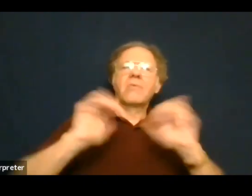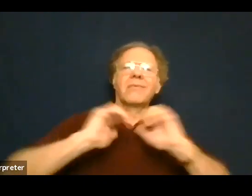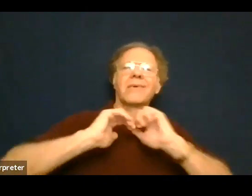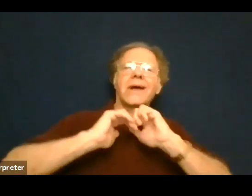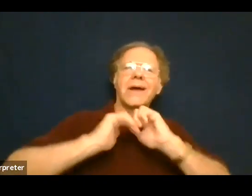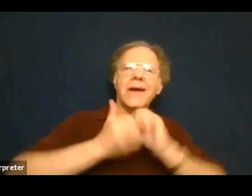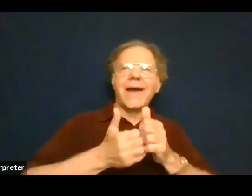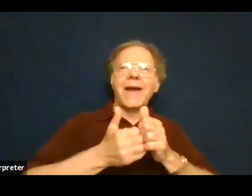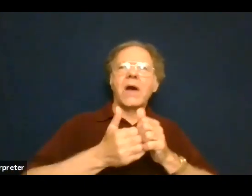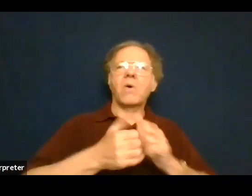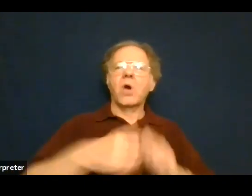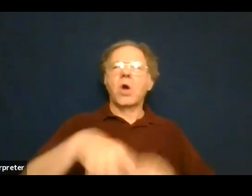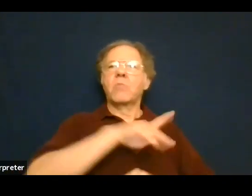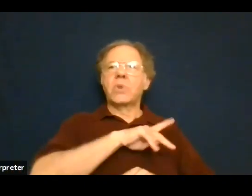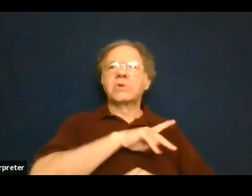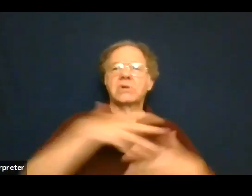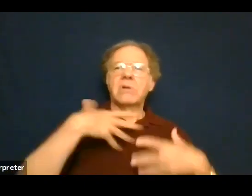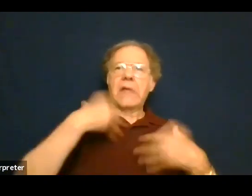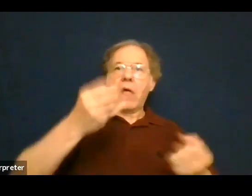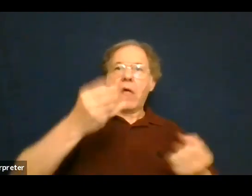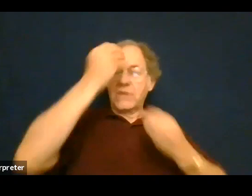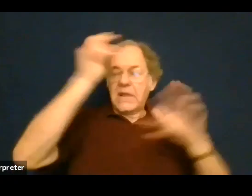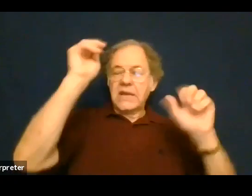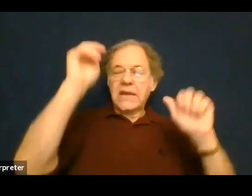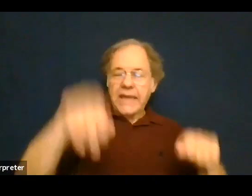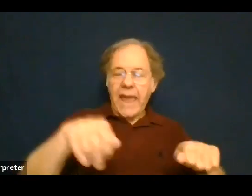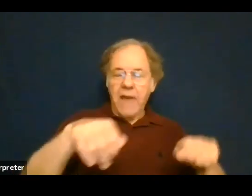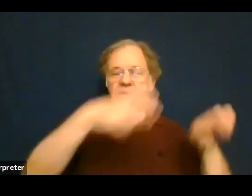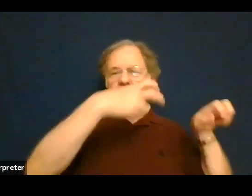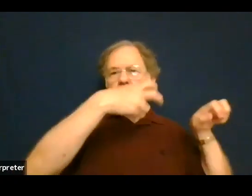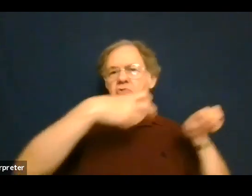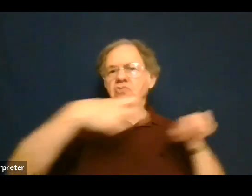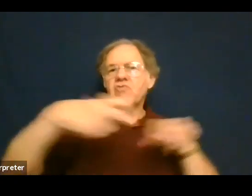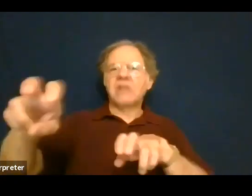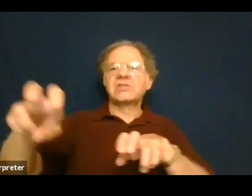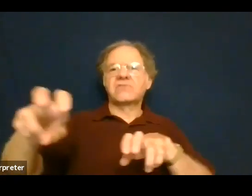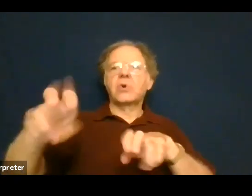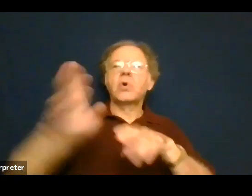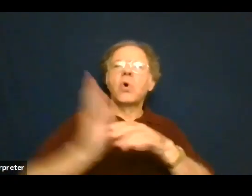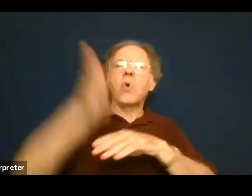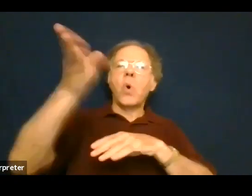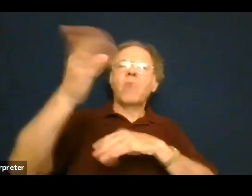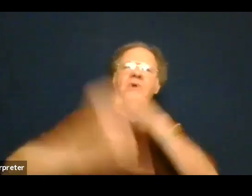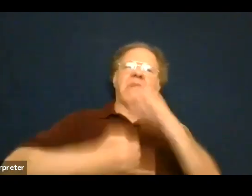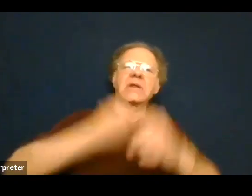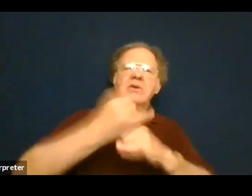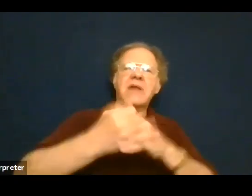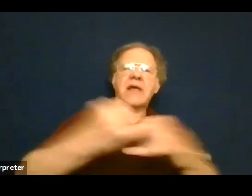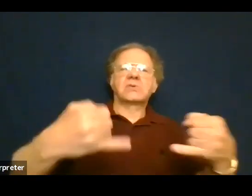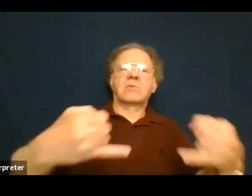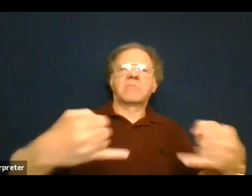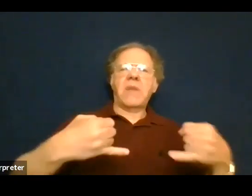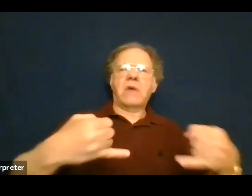data can be transferred across international boundaries. And that is something that we are looking at